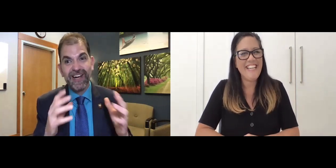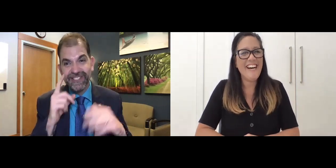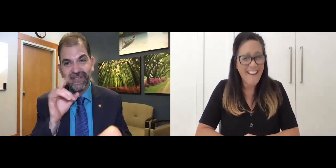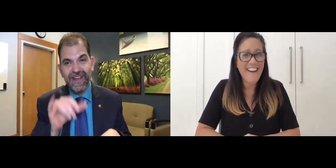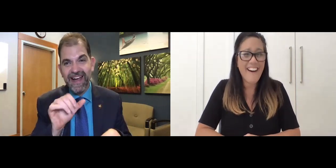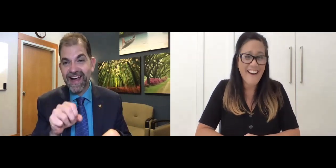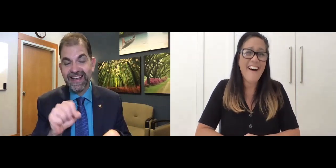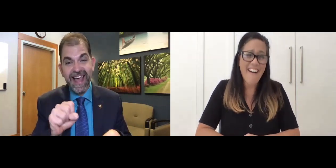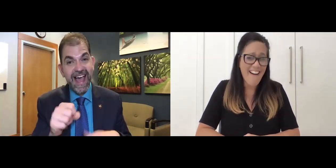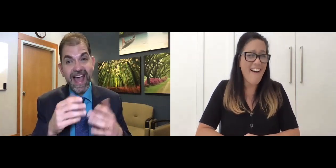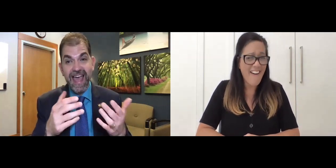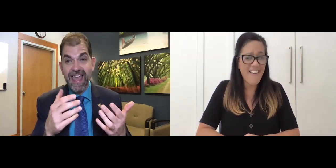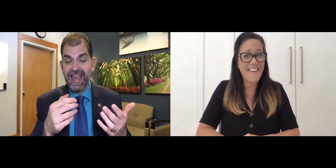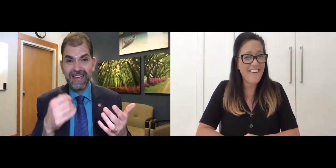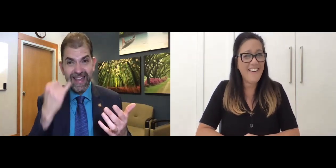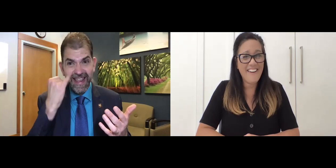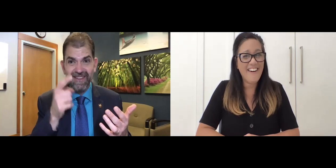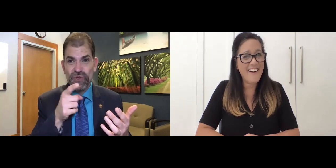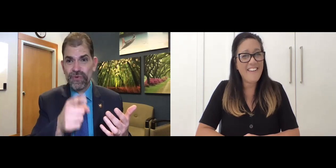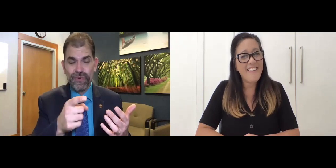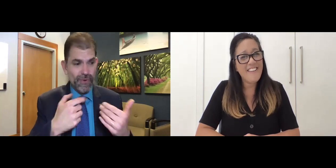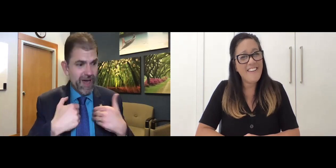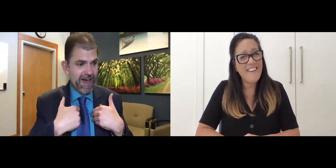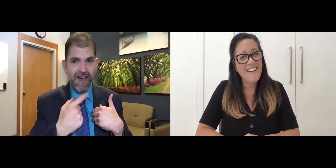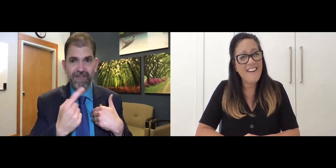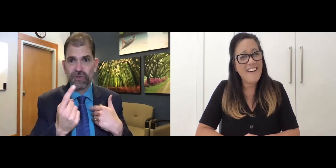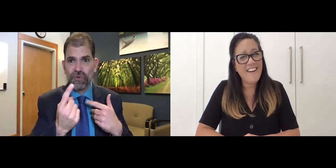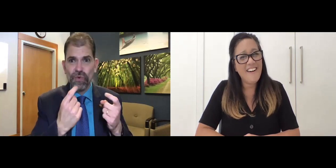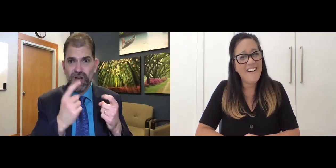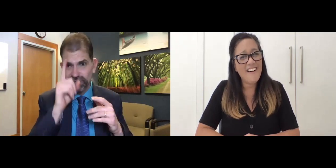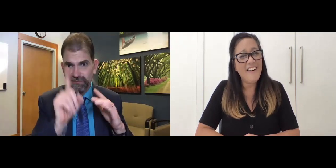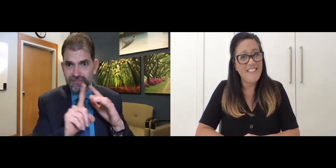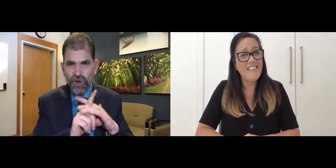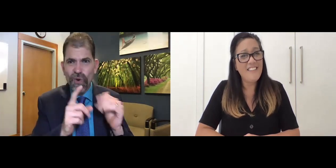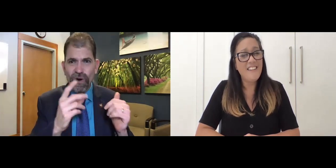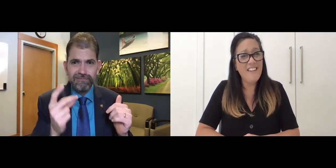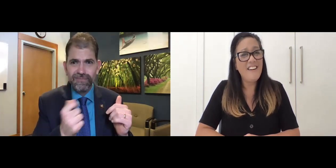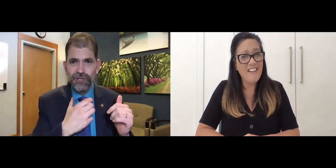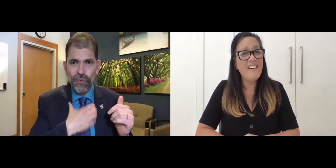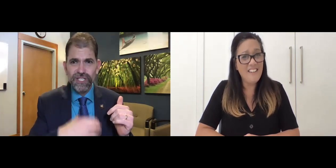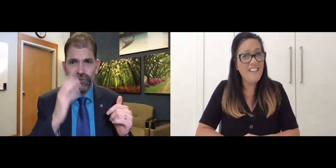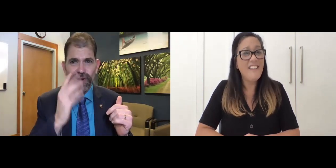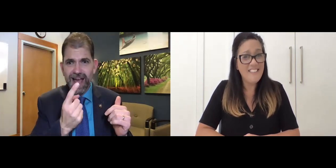Well I appreciate that, it really shows. And I want